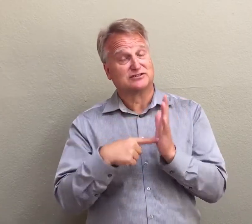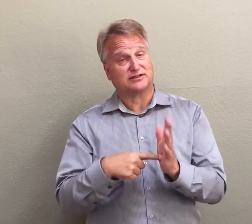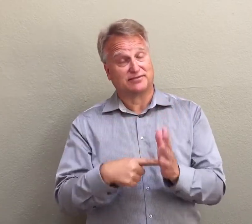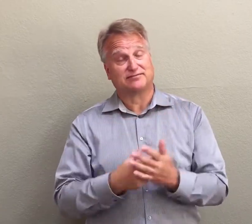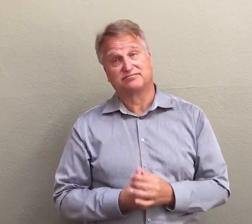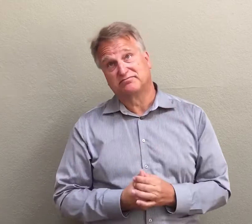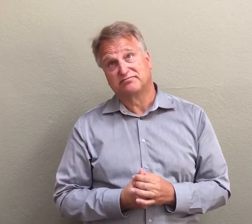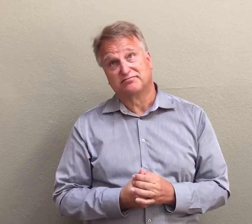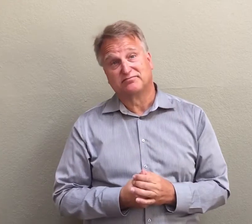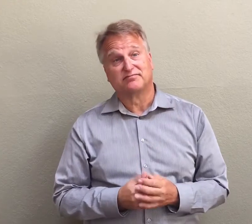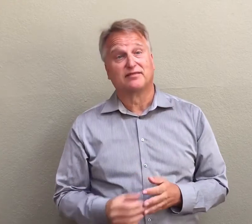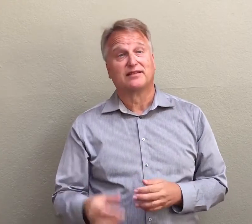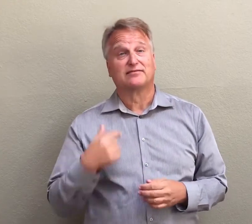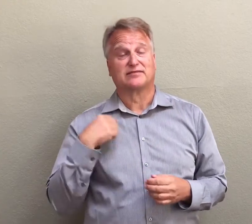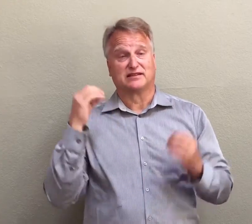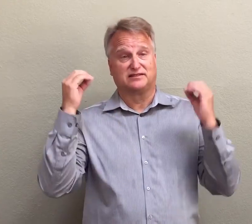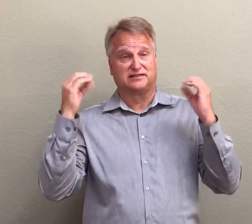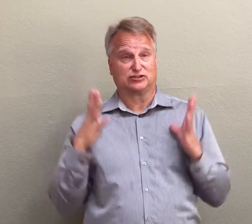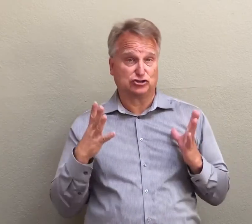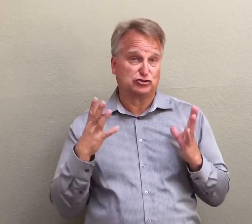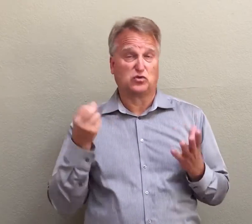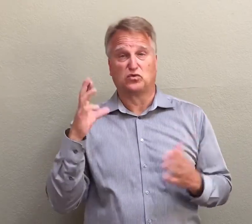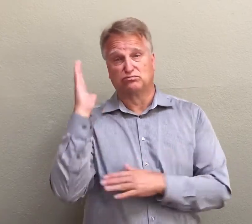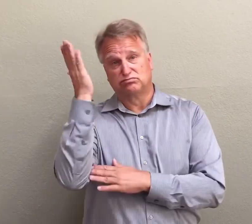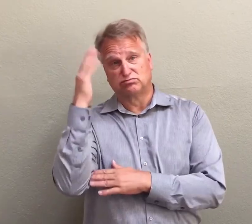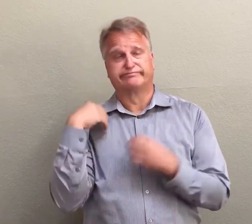as a Deaf teacher or presenter making my presentation,